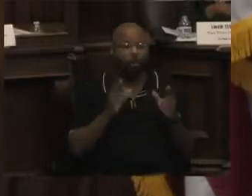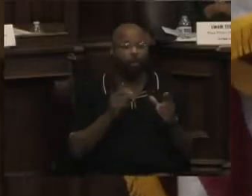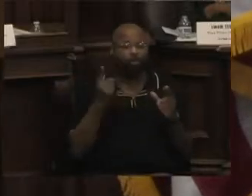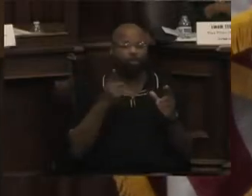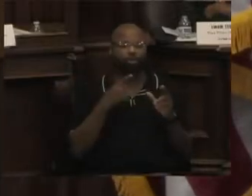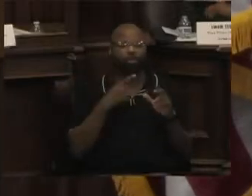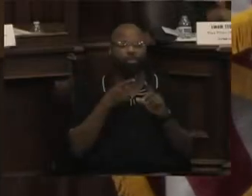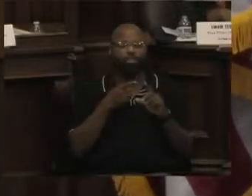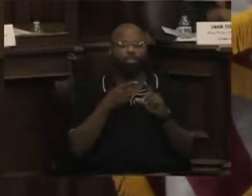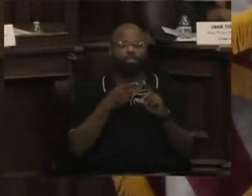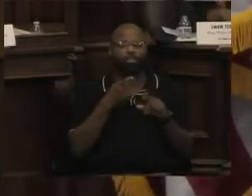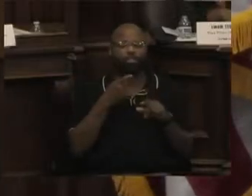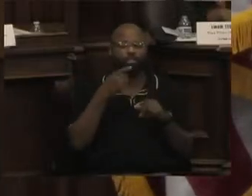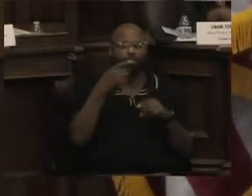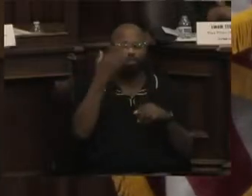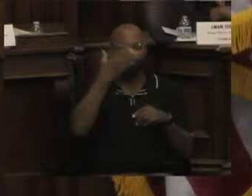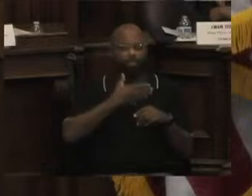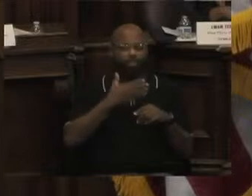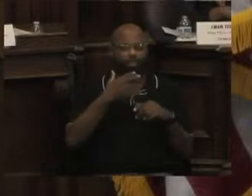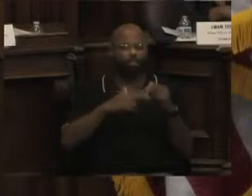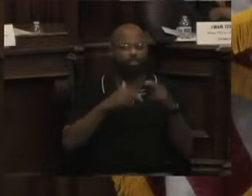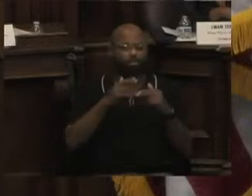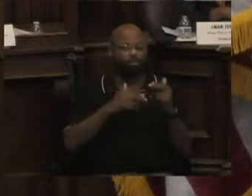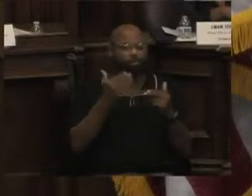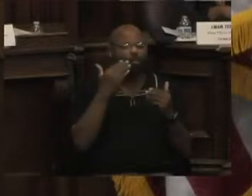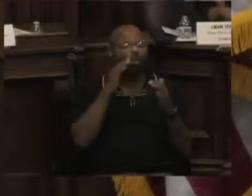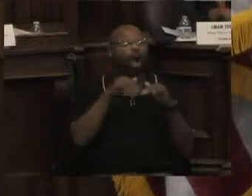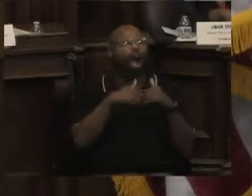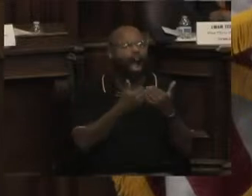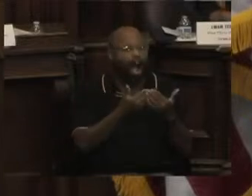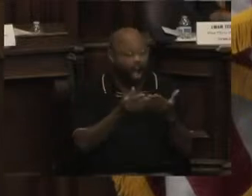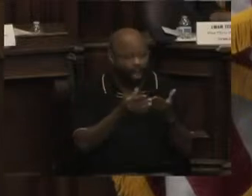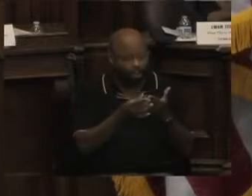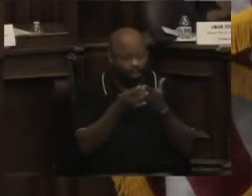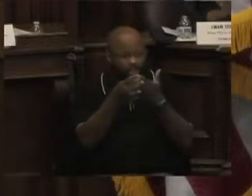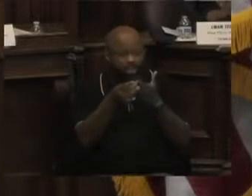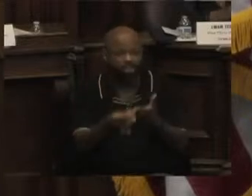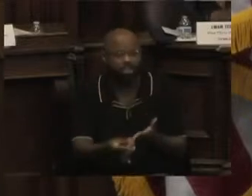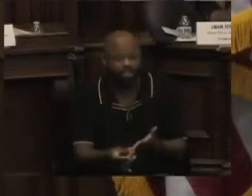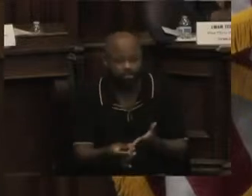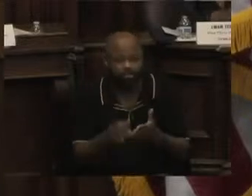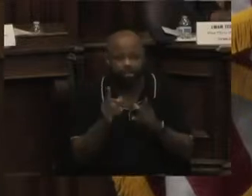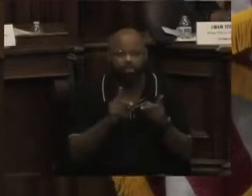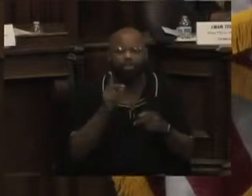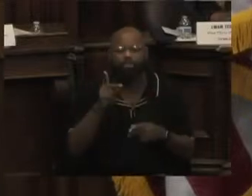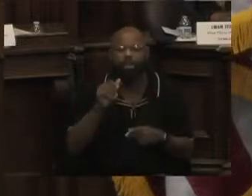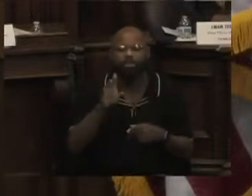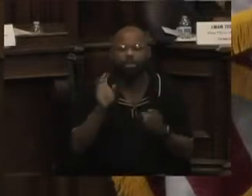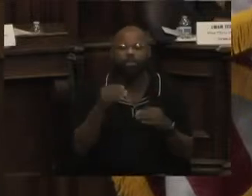building or walk through the building. But I would hope to think that someone at the front